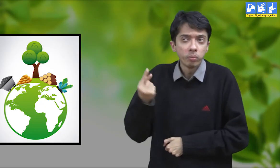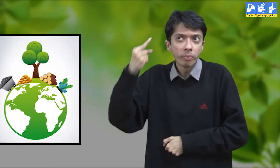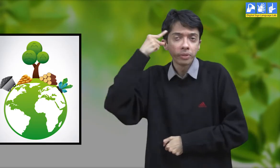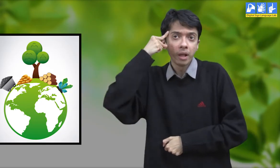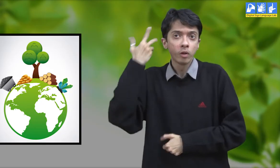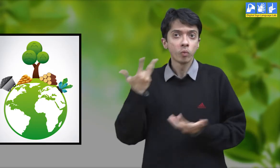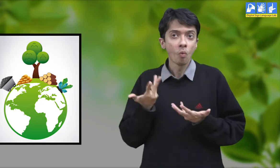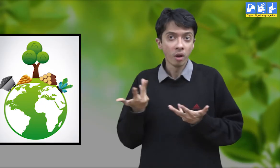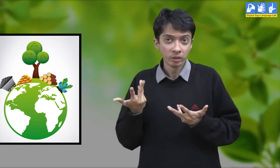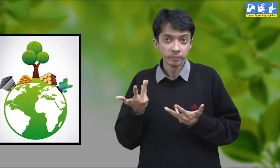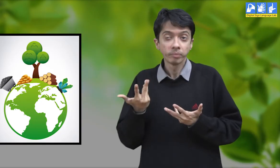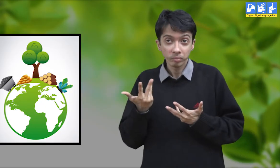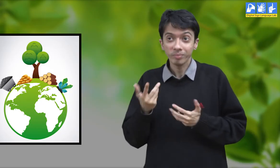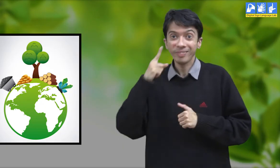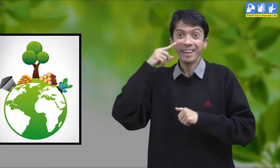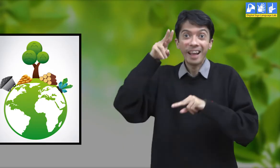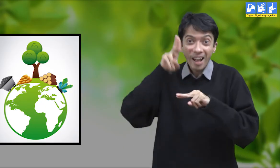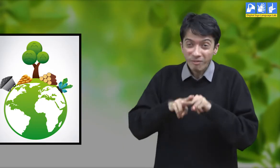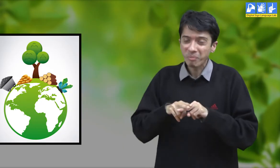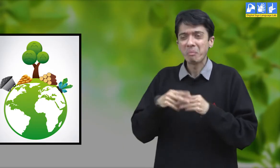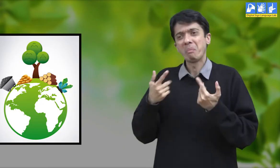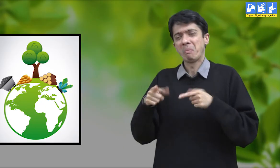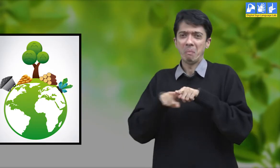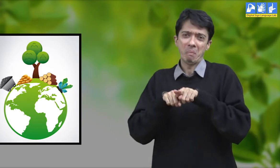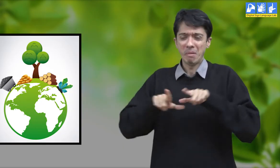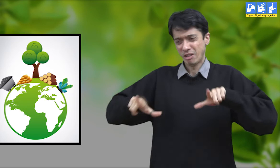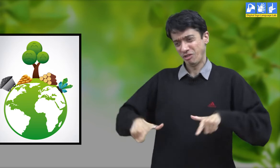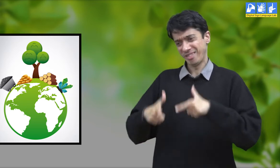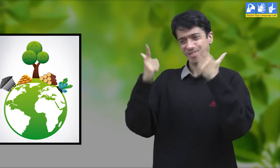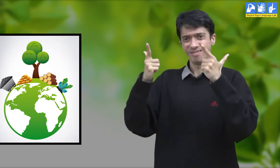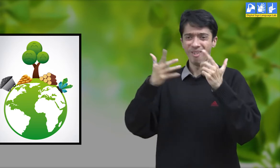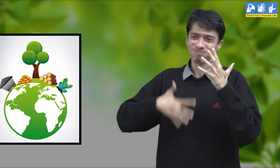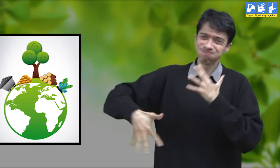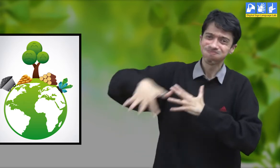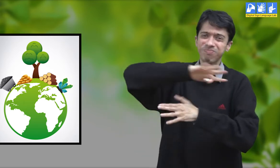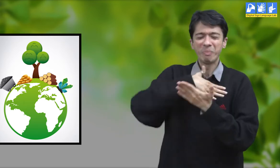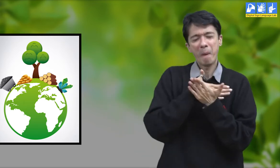So it is important for us to understand and think carefully before using the natural resources.